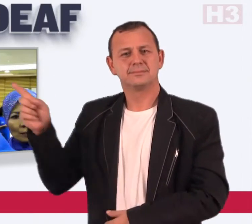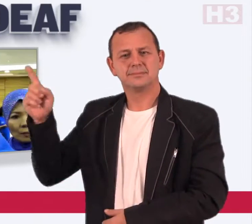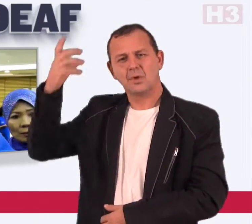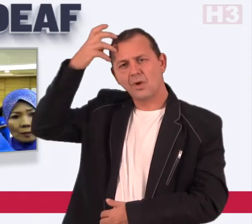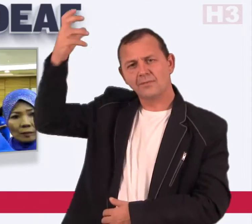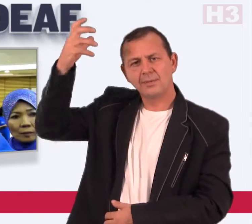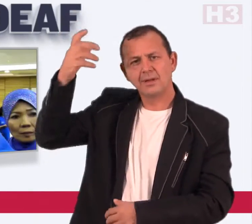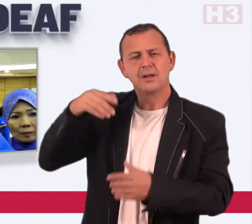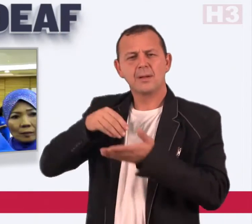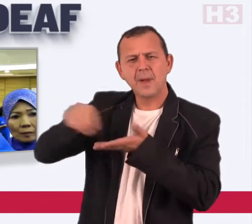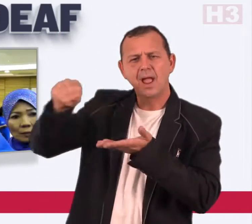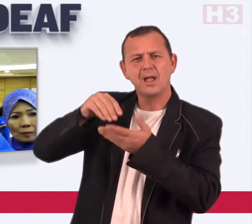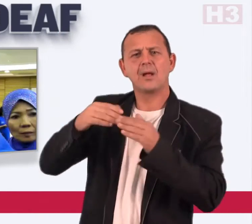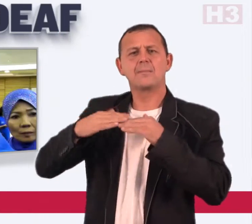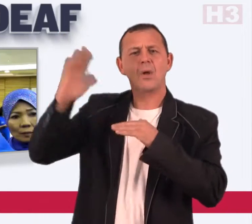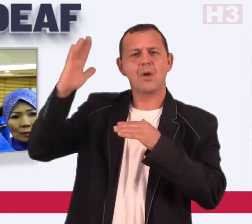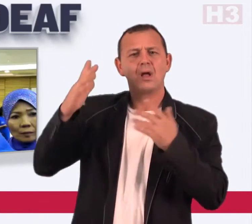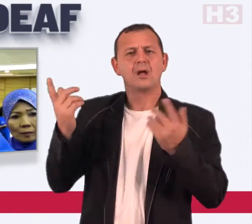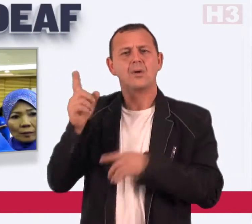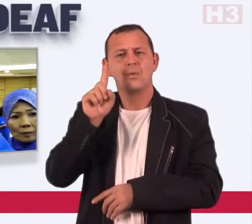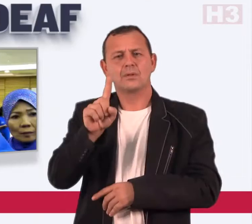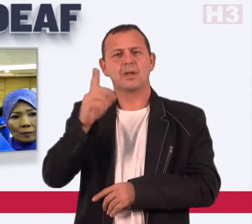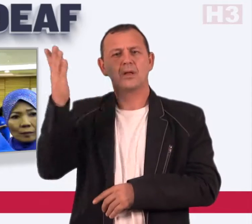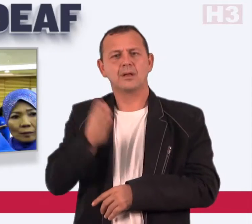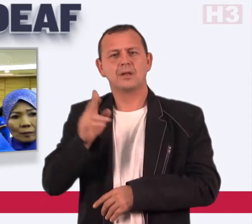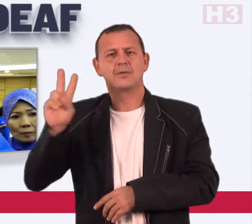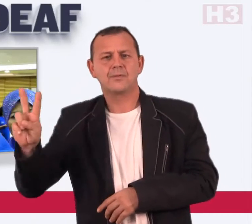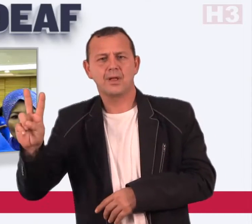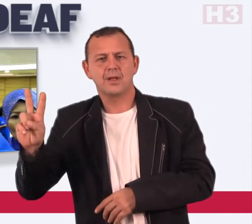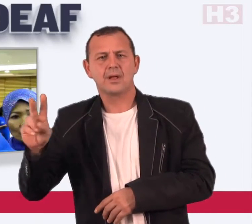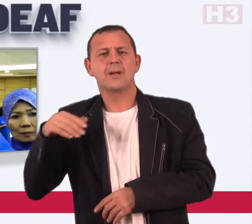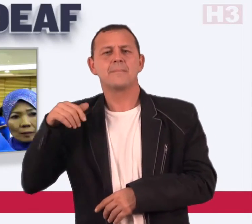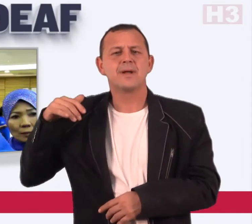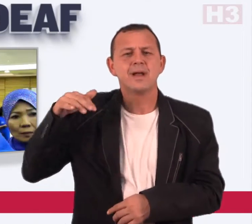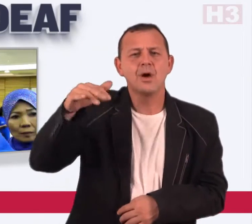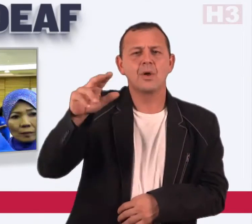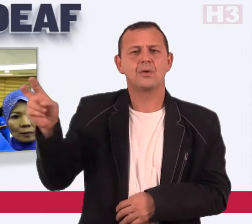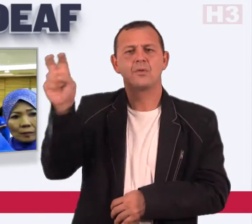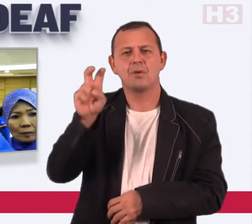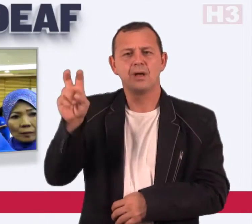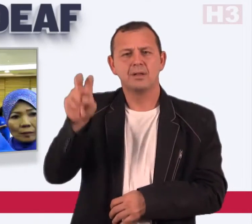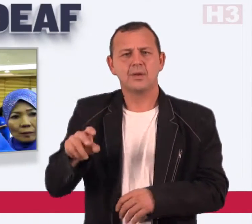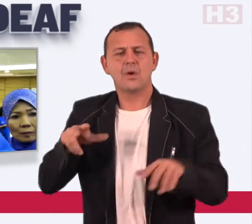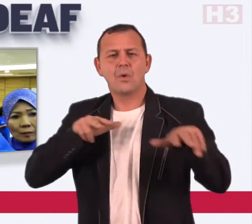They spent more than half a million dollars